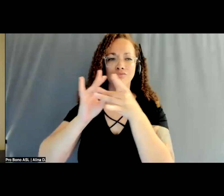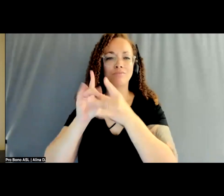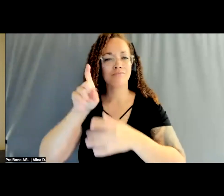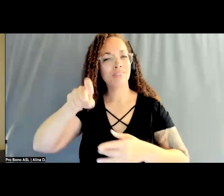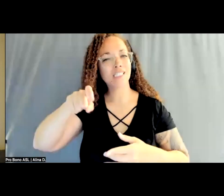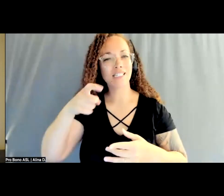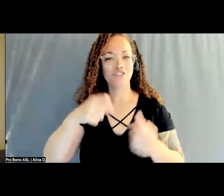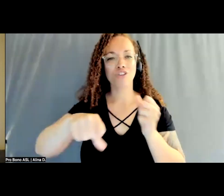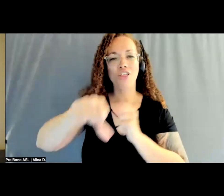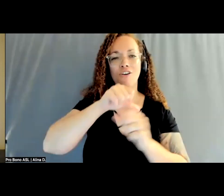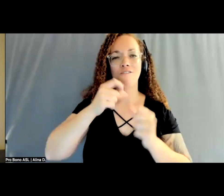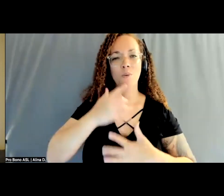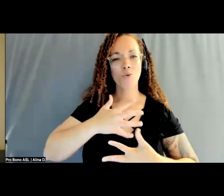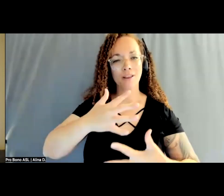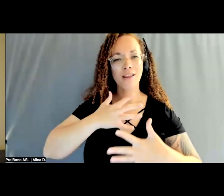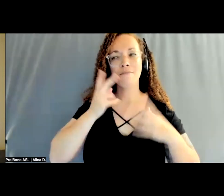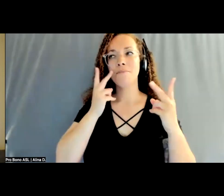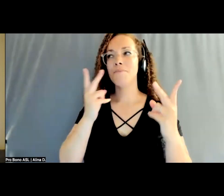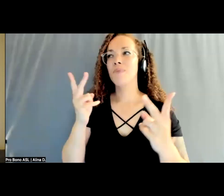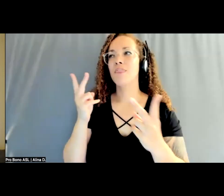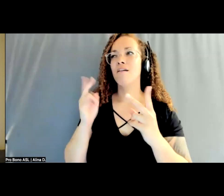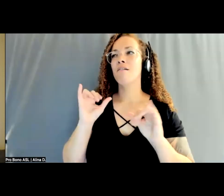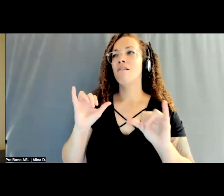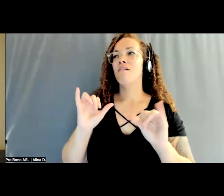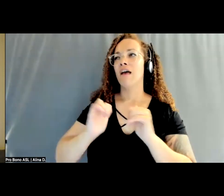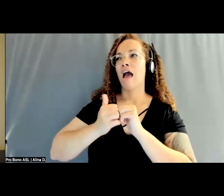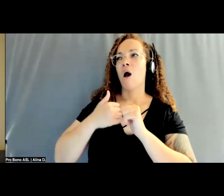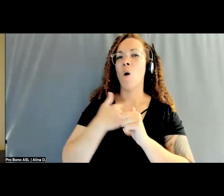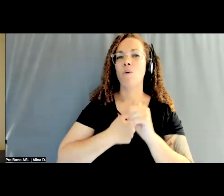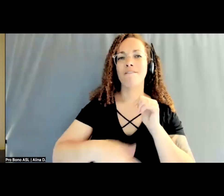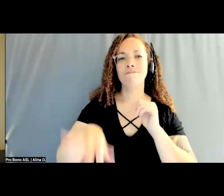how we’ve found ways to be with each other beyond the ways we’ve been forced to.